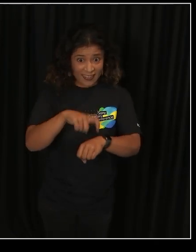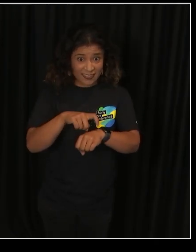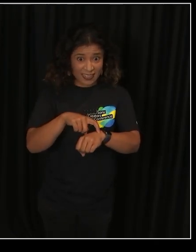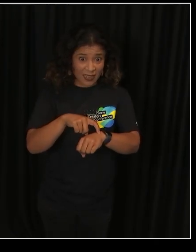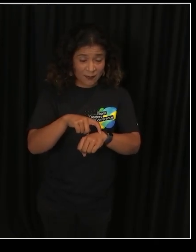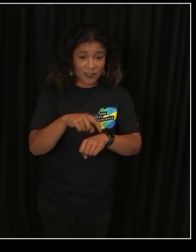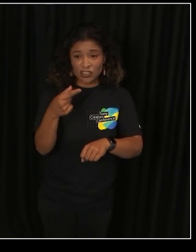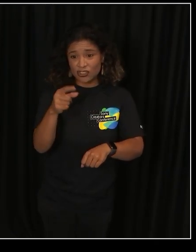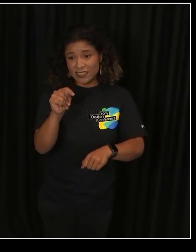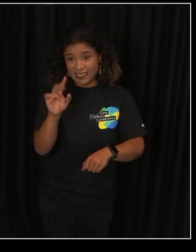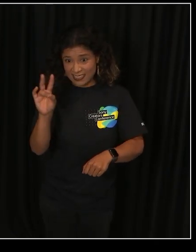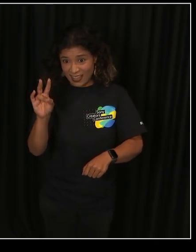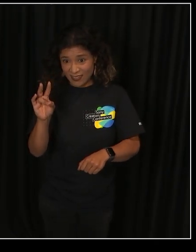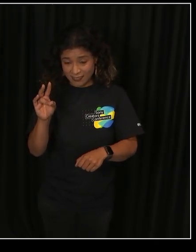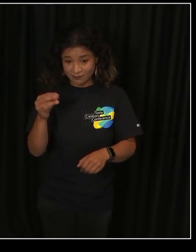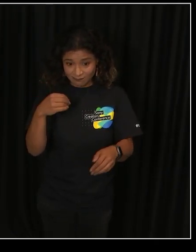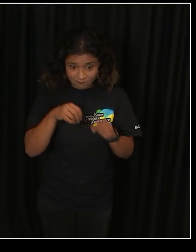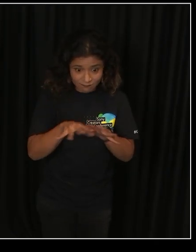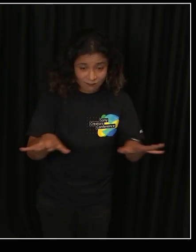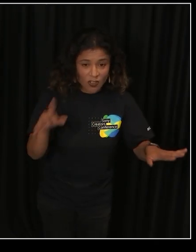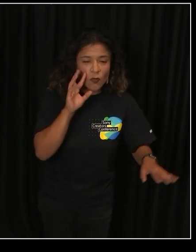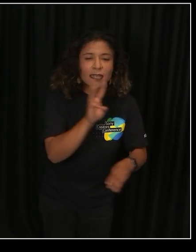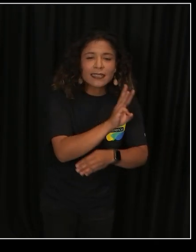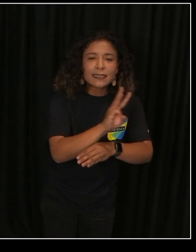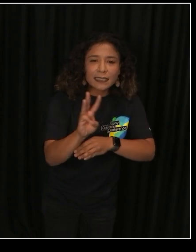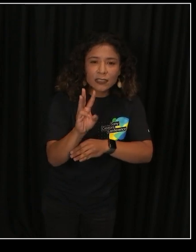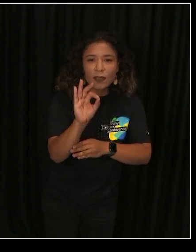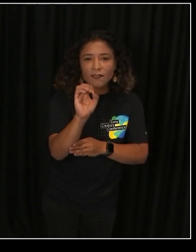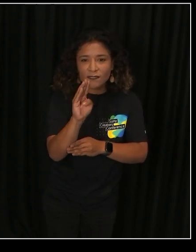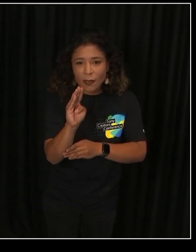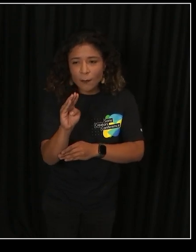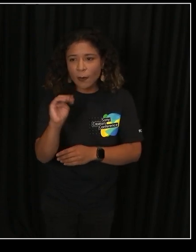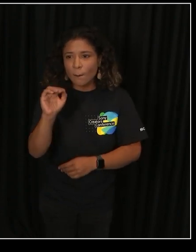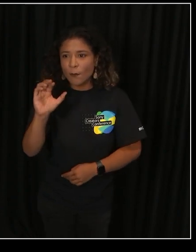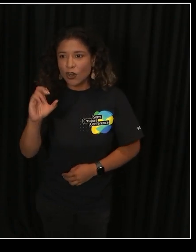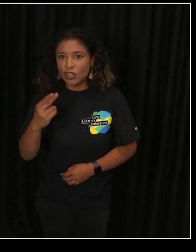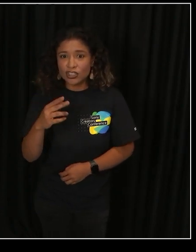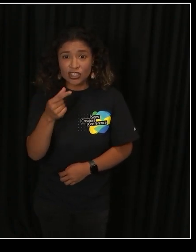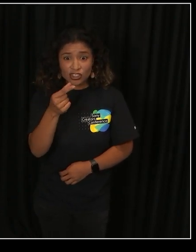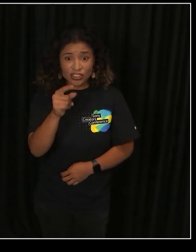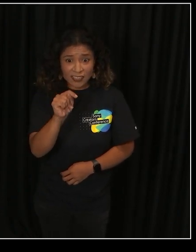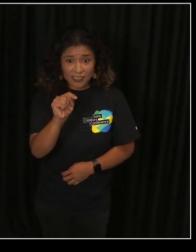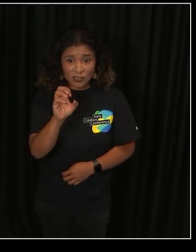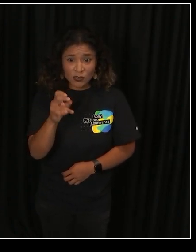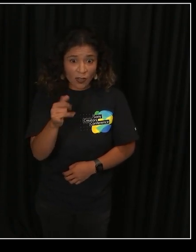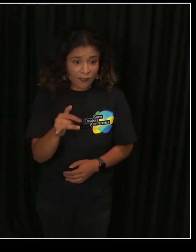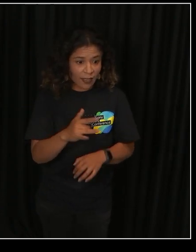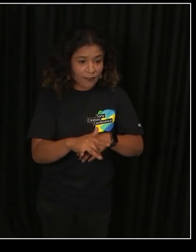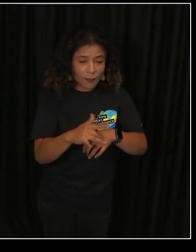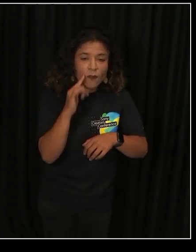and so for six weeks in February and March, GT Sophy was available in four races,